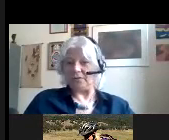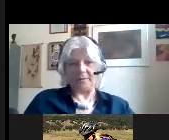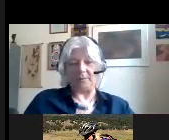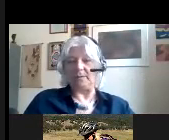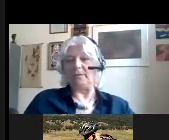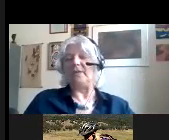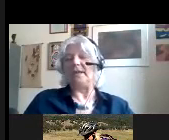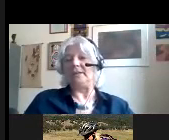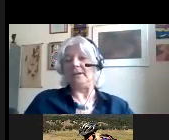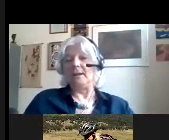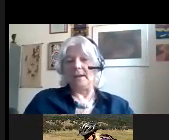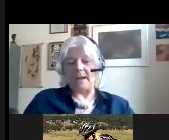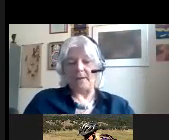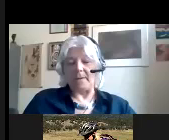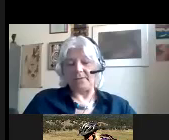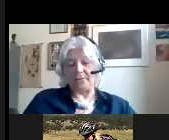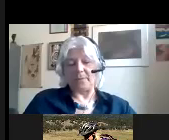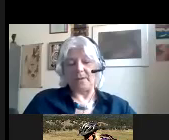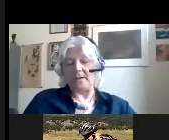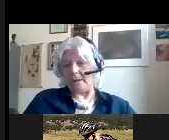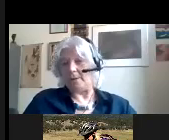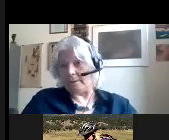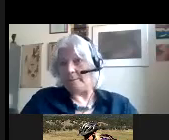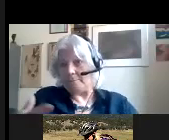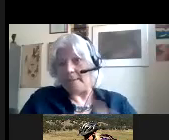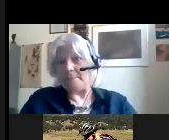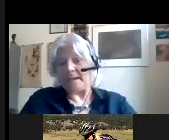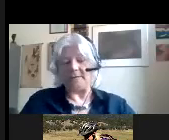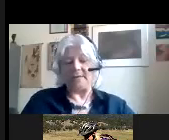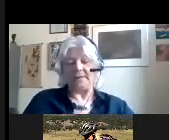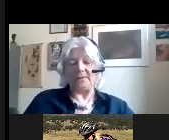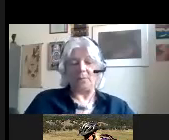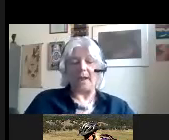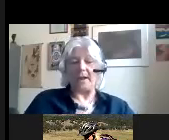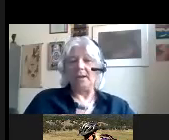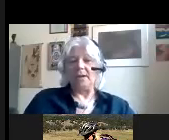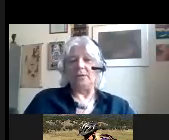just by simply reflecting how it might've impacted them in some way.